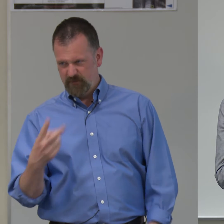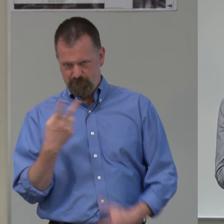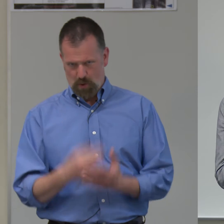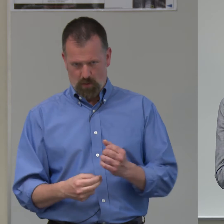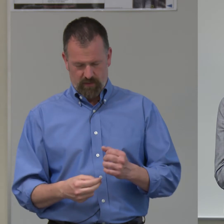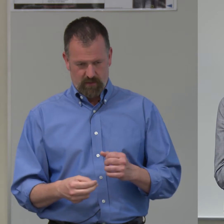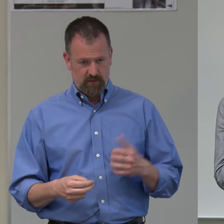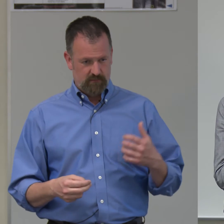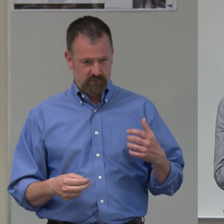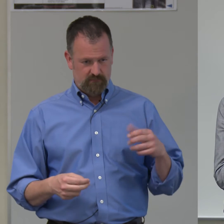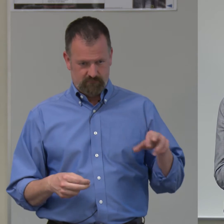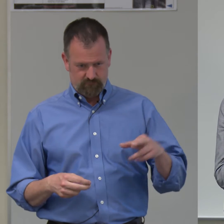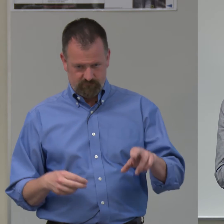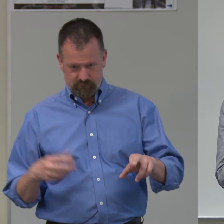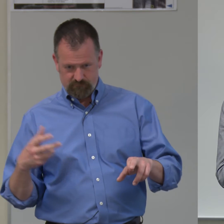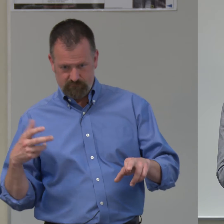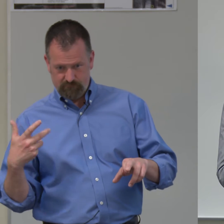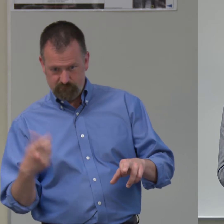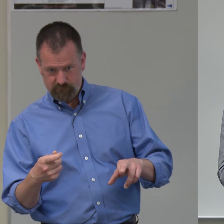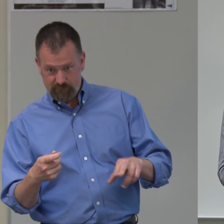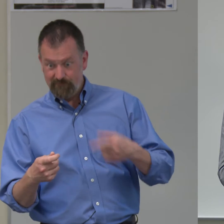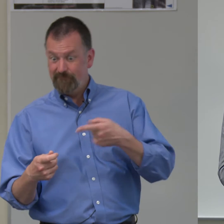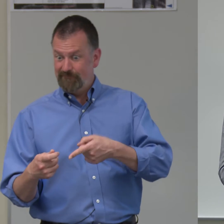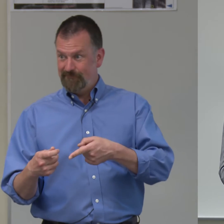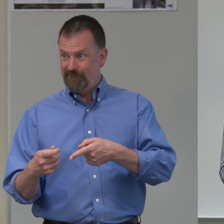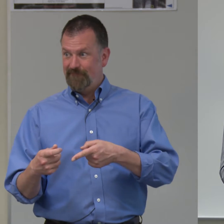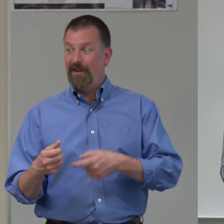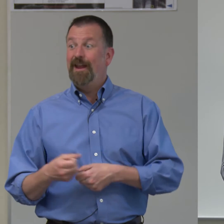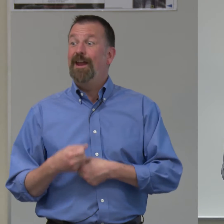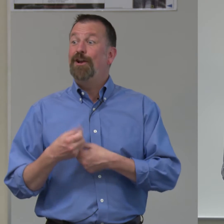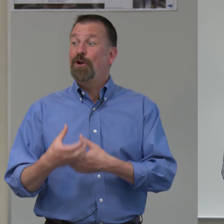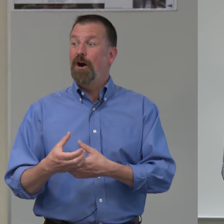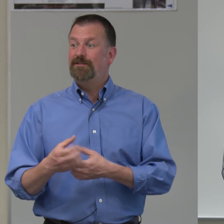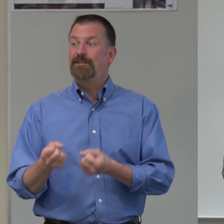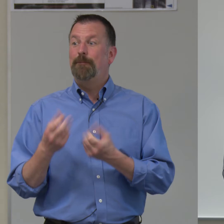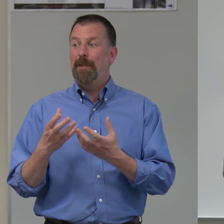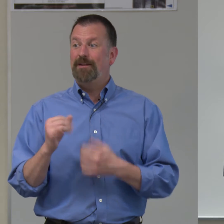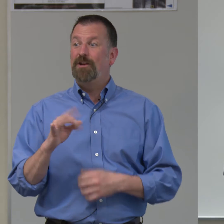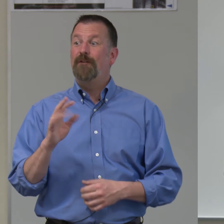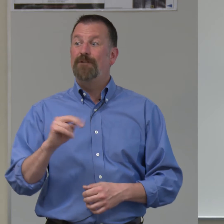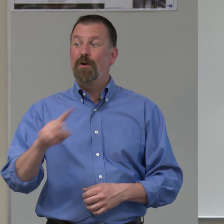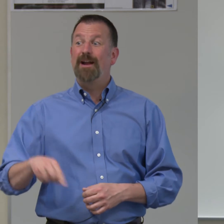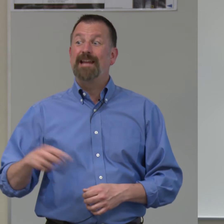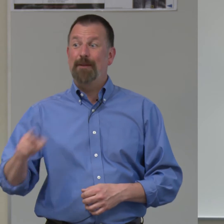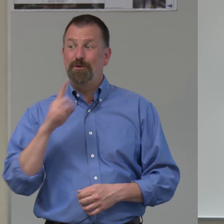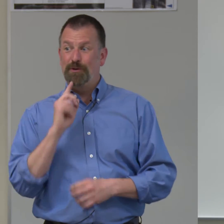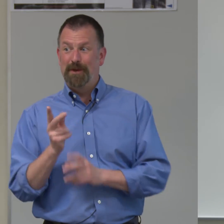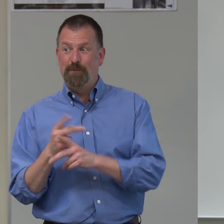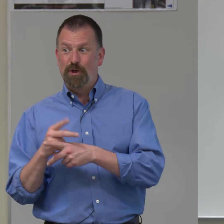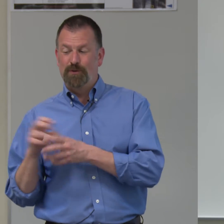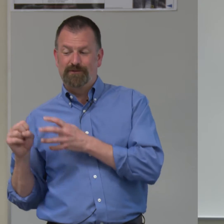which, interestingly, one of its effects is, it produces-- it causes the production of a lot of interferon-gamma,